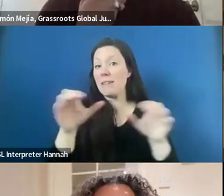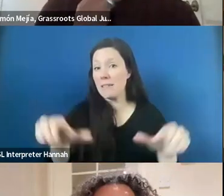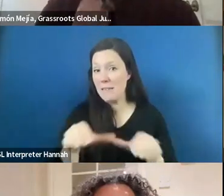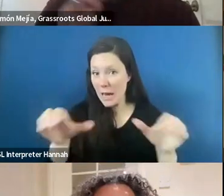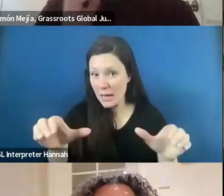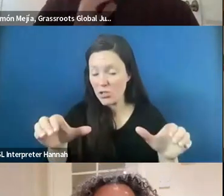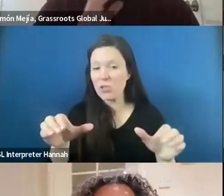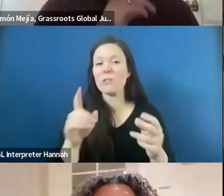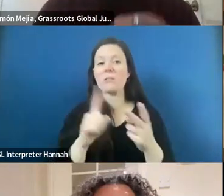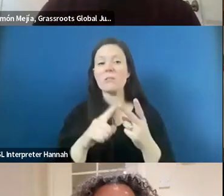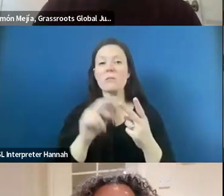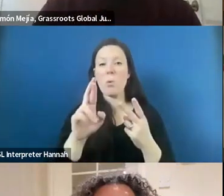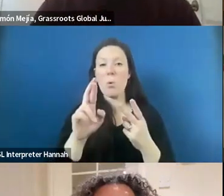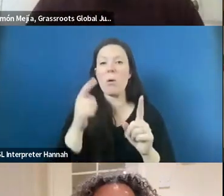sort of points to --